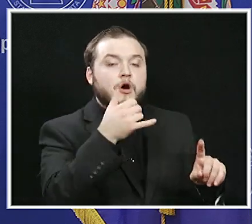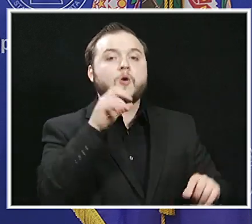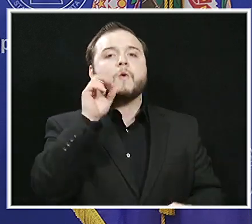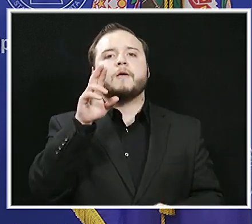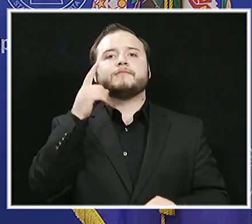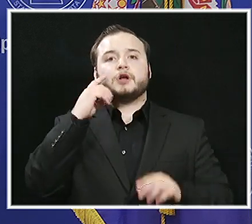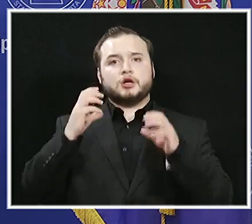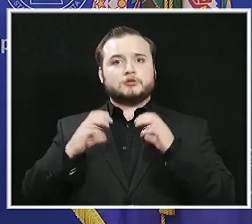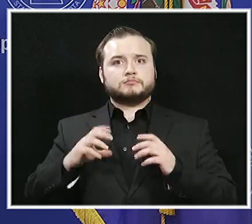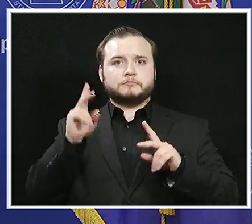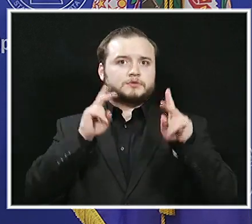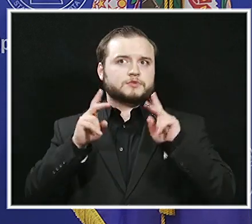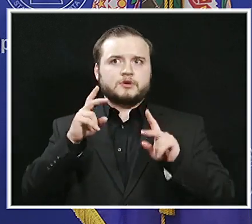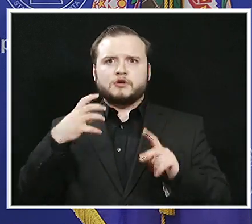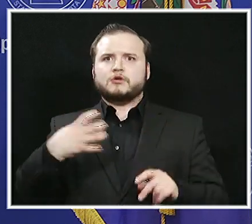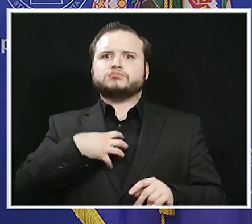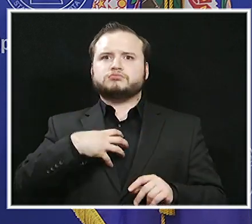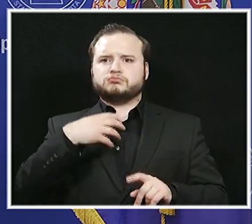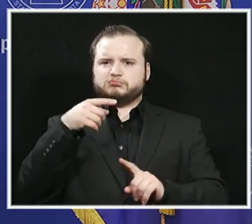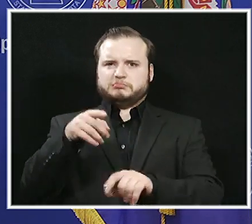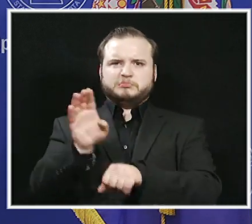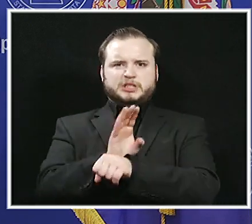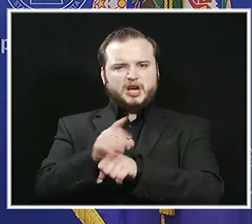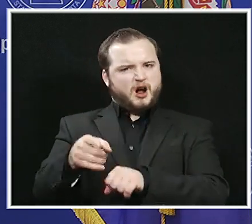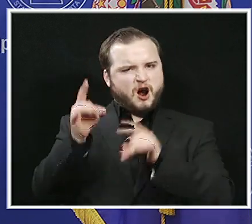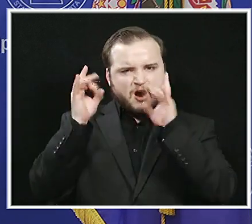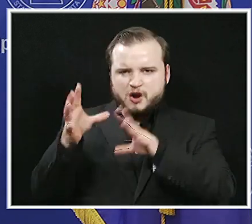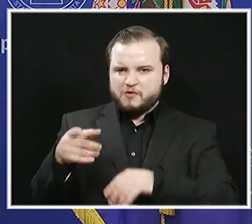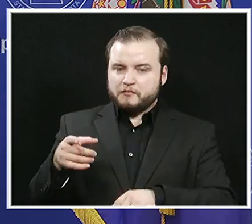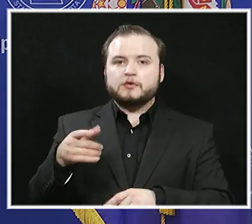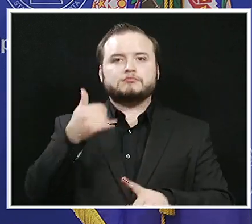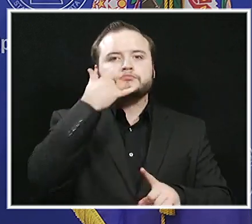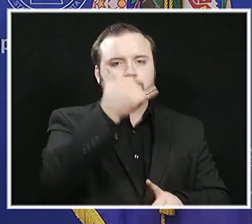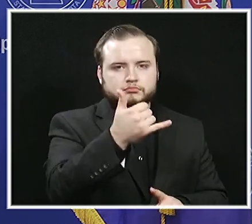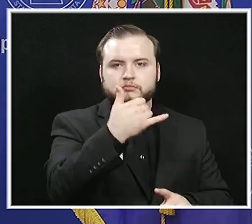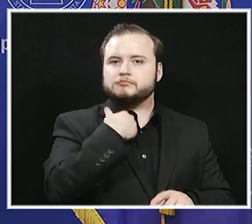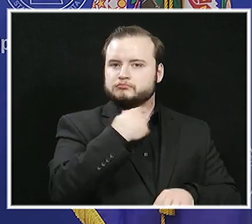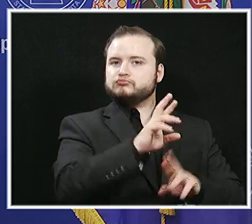when businesses aren't getting this right. That is an important piece of this, we are tracking how